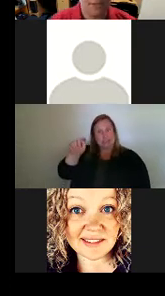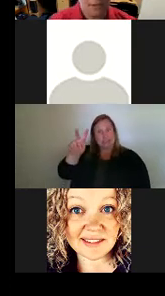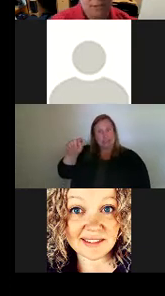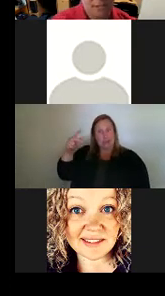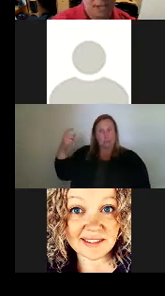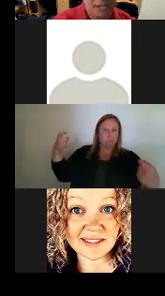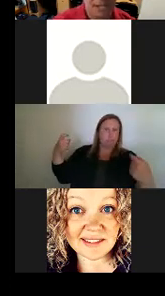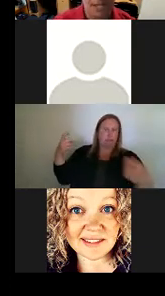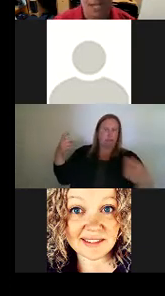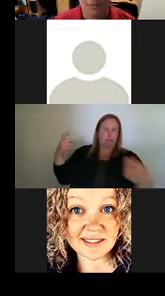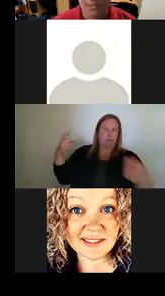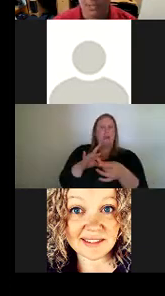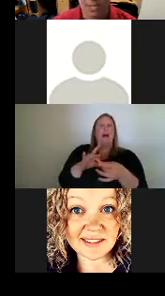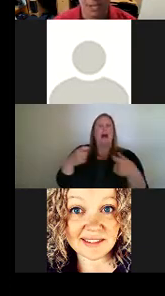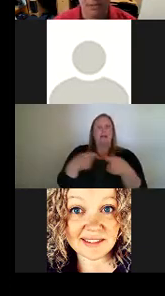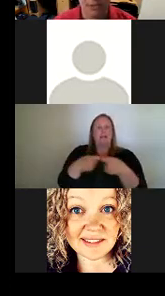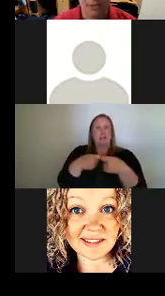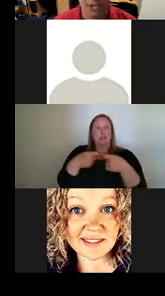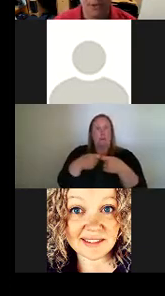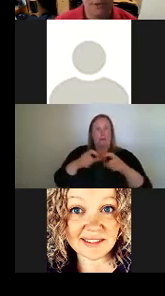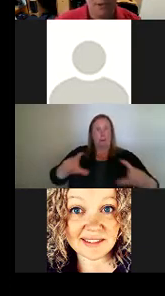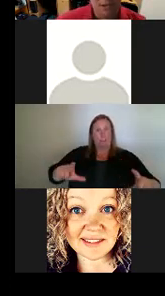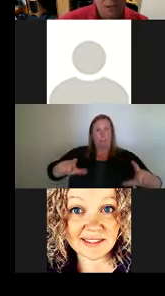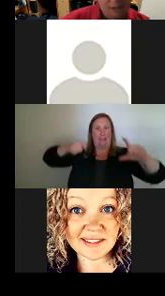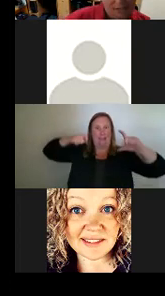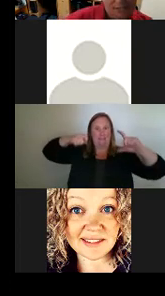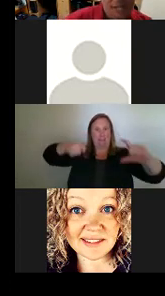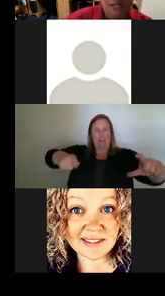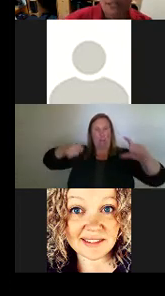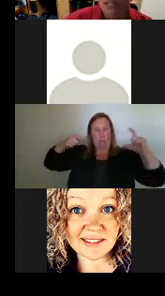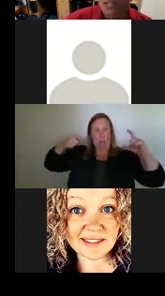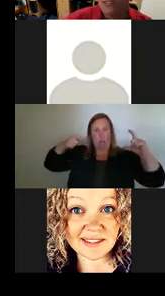WHEN SHE SAT IN HER CHAIR OFF TO THE SIDE, SHE HAD TO LOOK